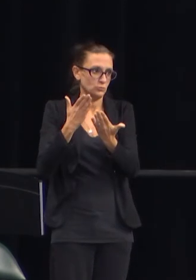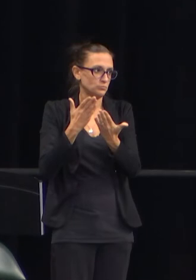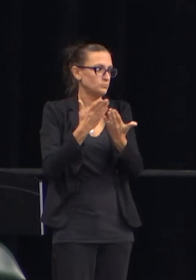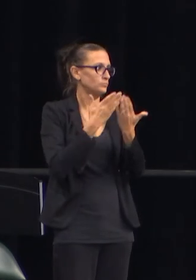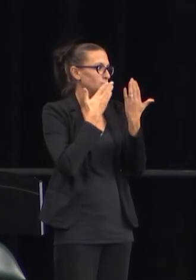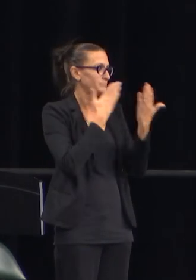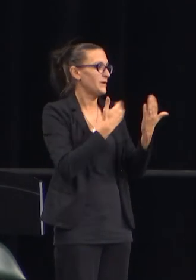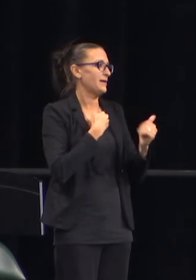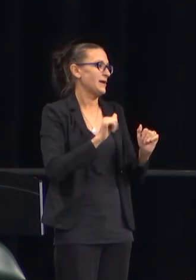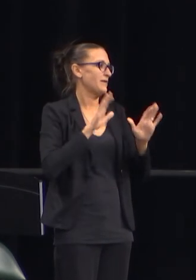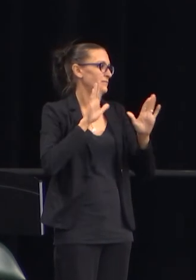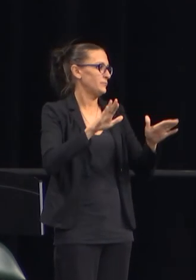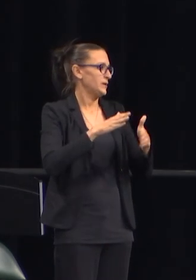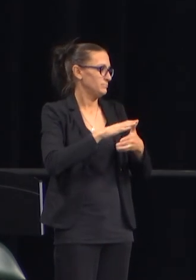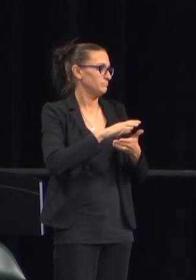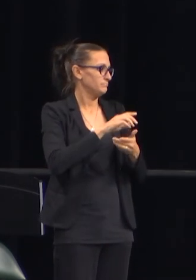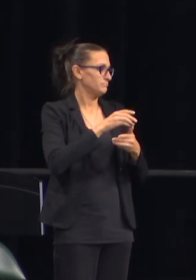(audience applauding) Have a great weekend.